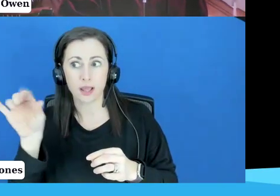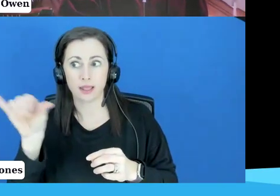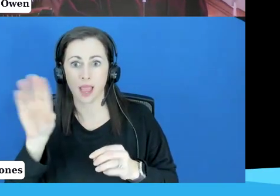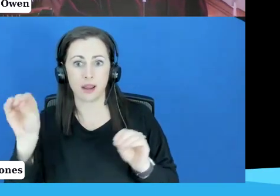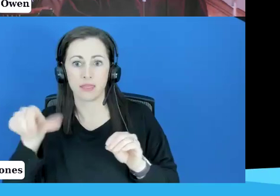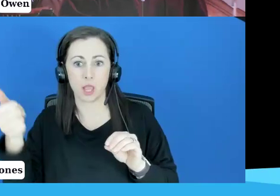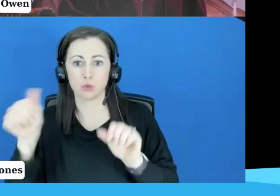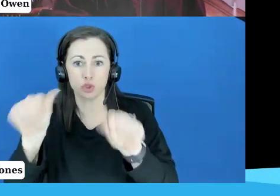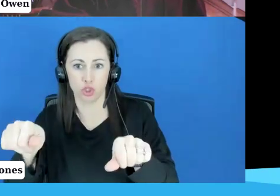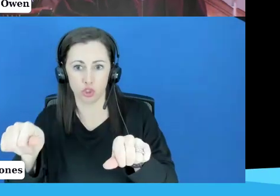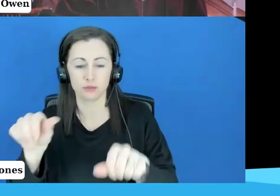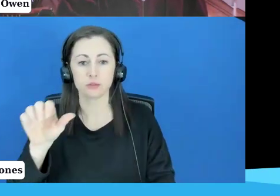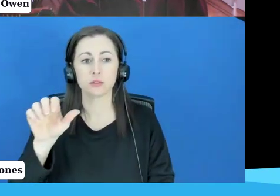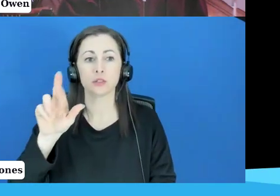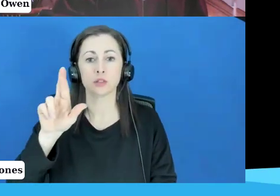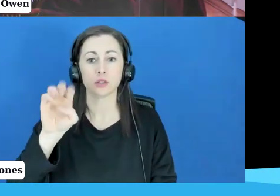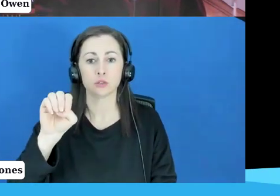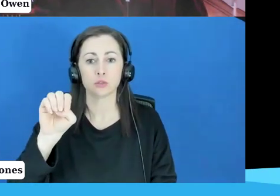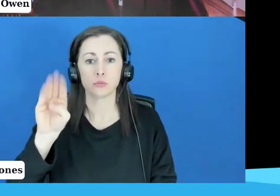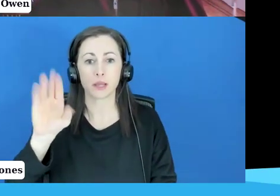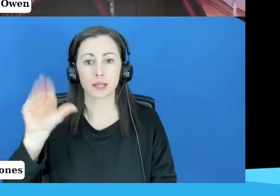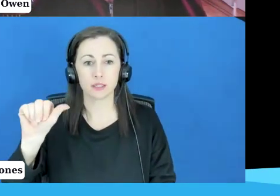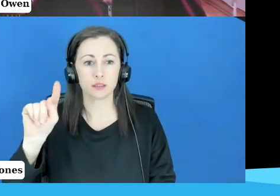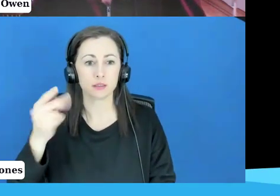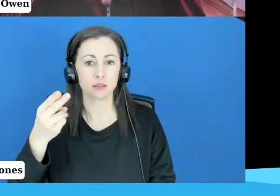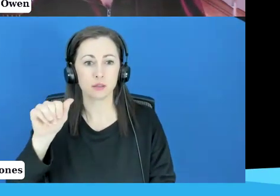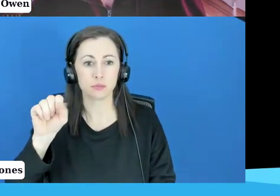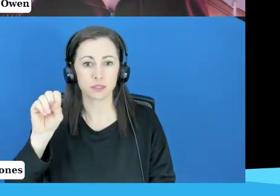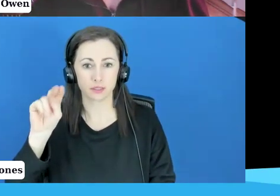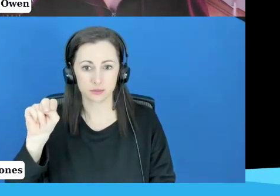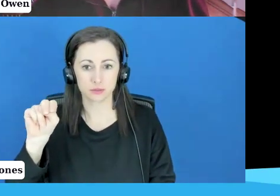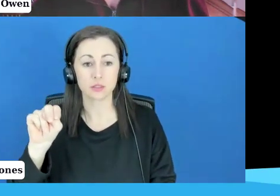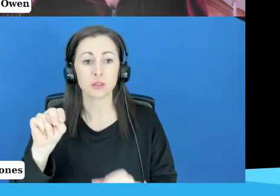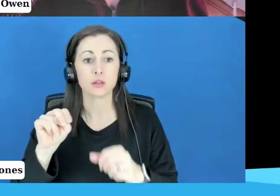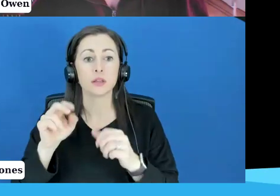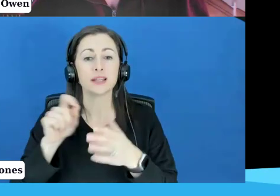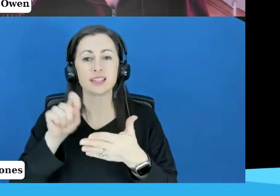This is an essay in the anthology: 'We've got this, essays by disabled parents.'